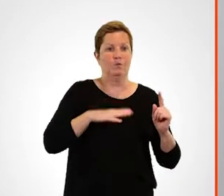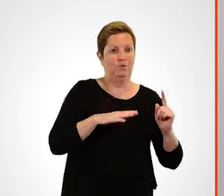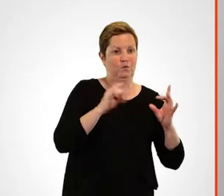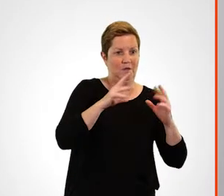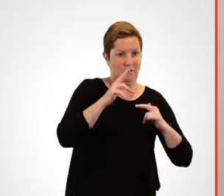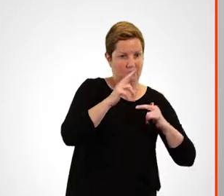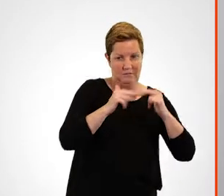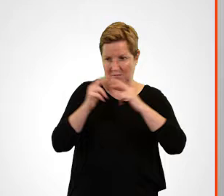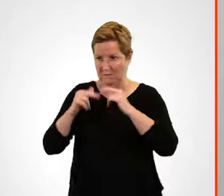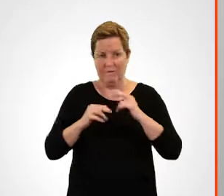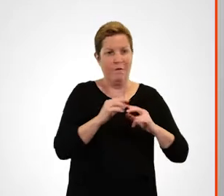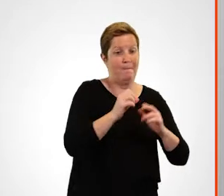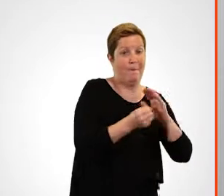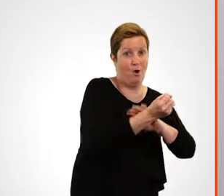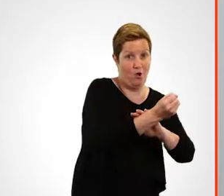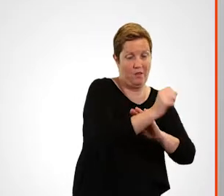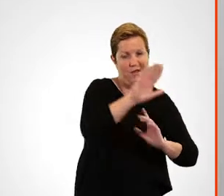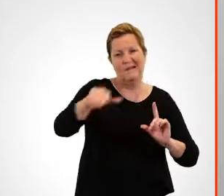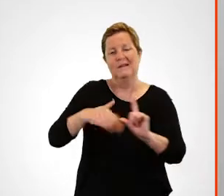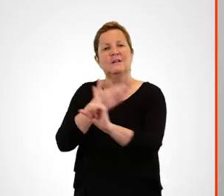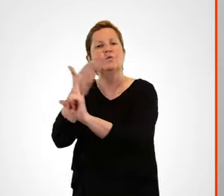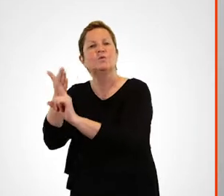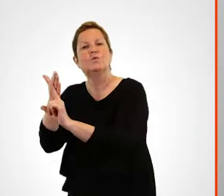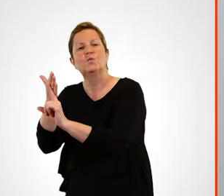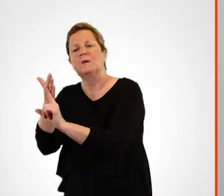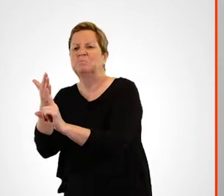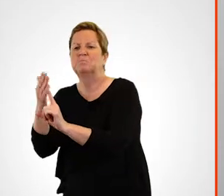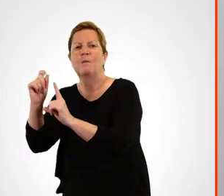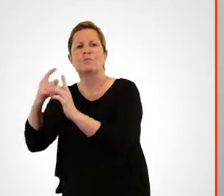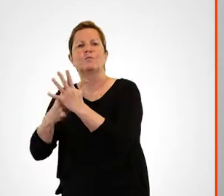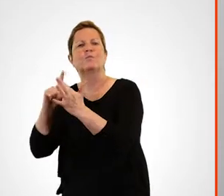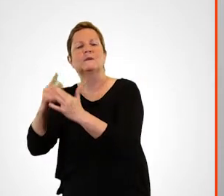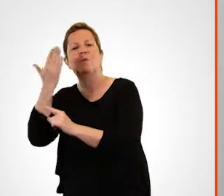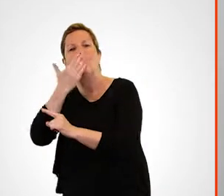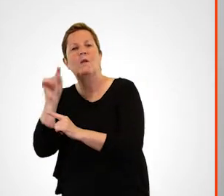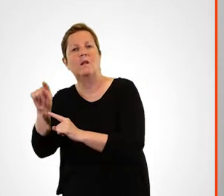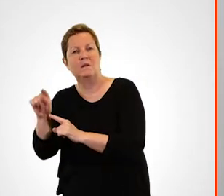from birth up to the age where children are about ready to start preschool.